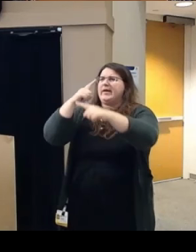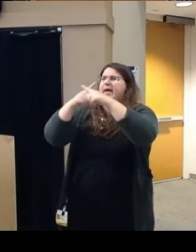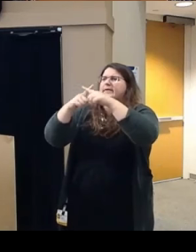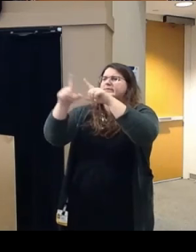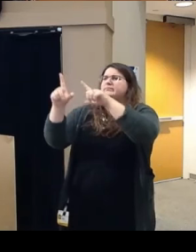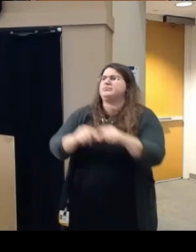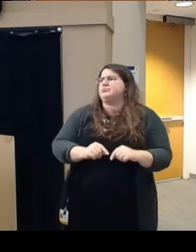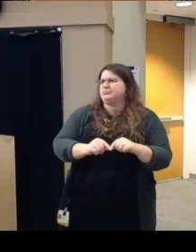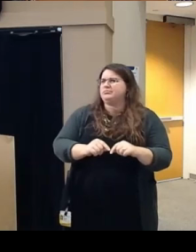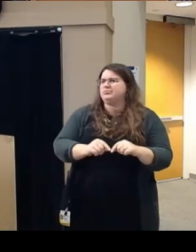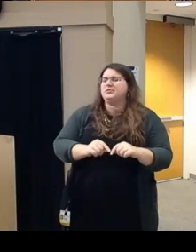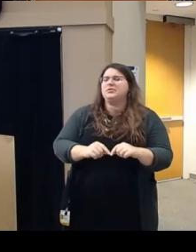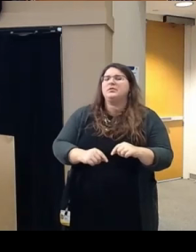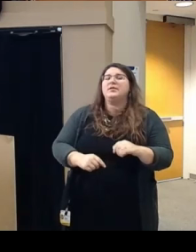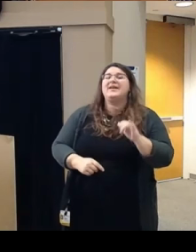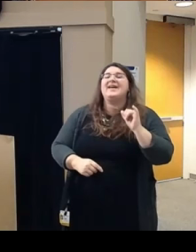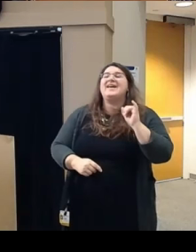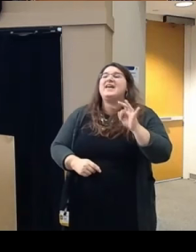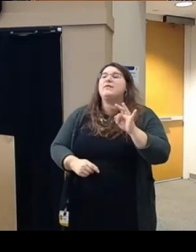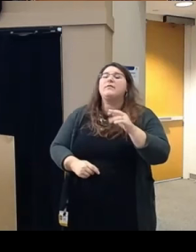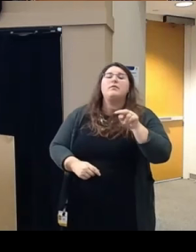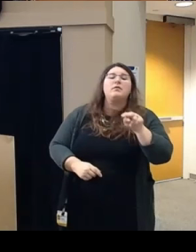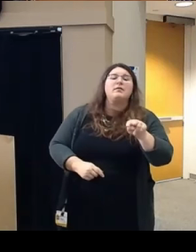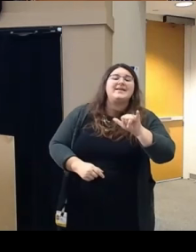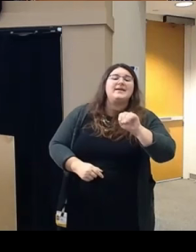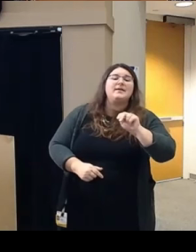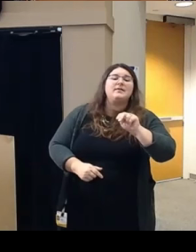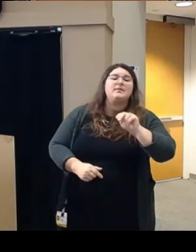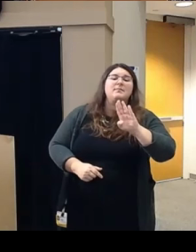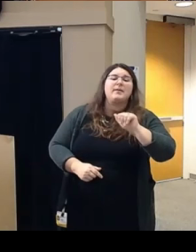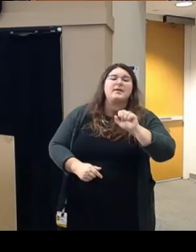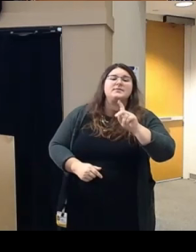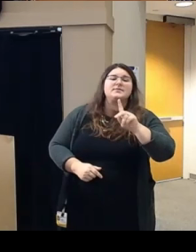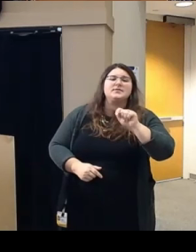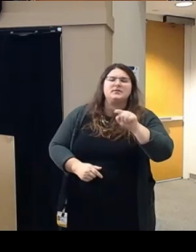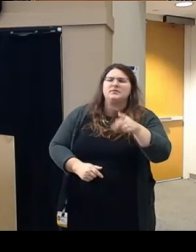you'll see that there are three incomplete notes for the patients that I did not get